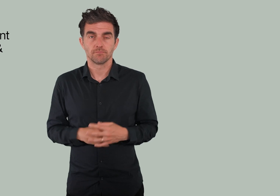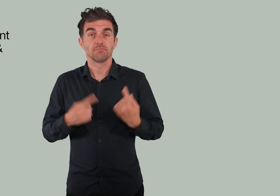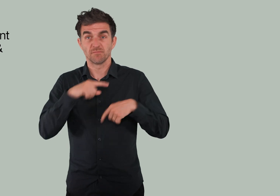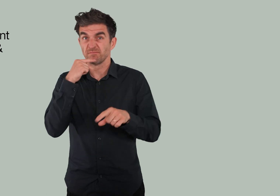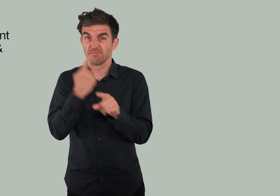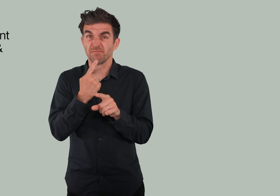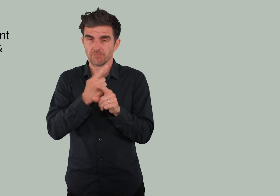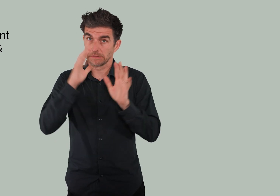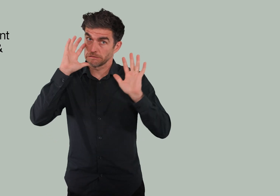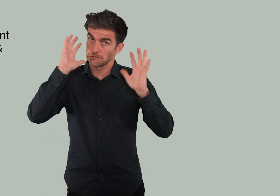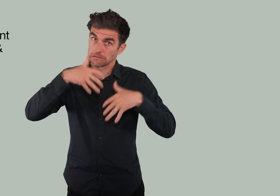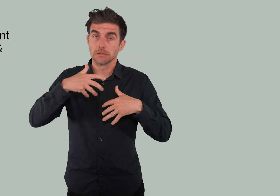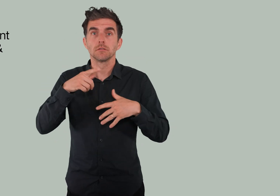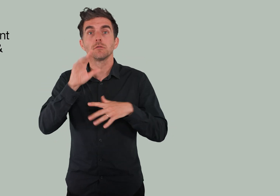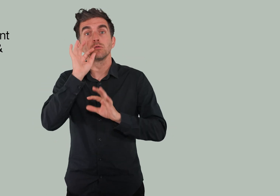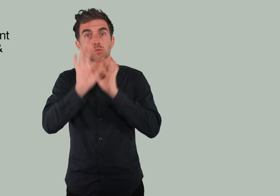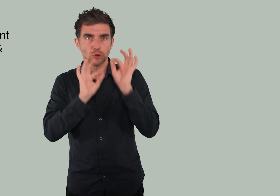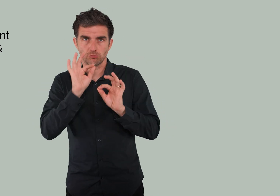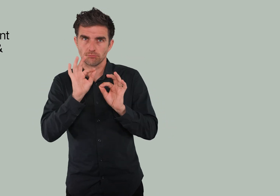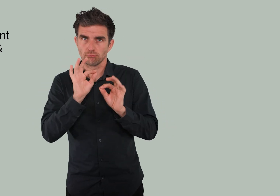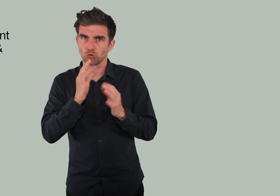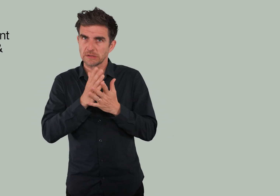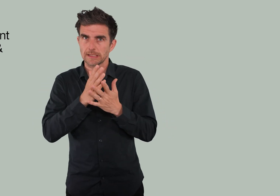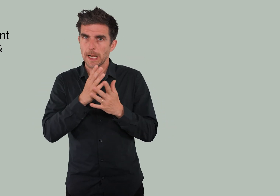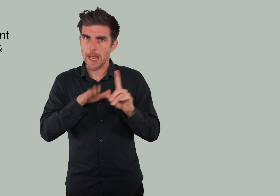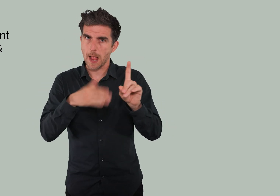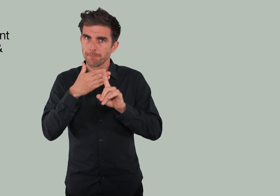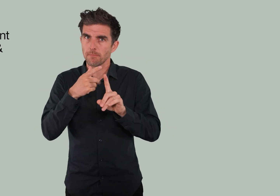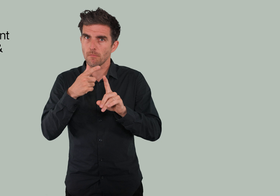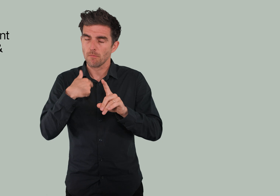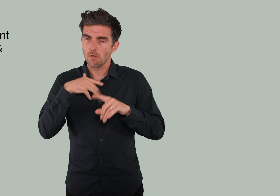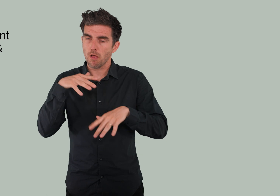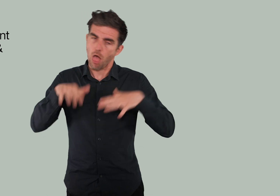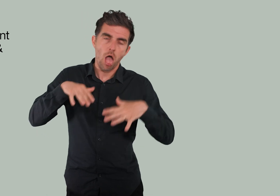They highlight concerns that the questions are designed to catch them out